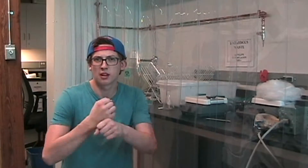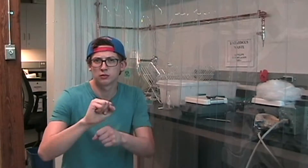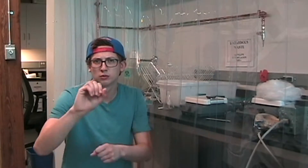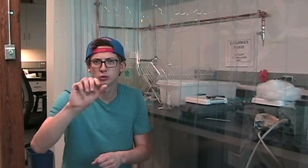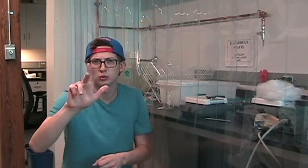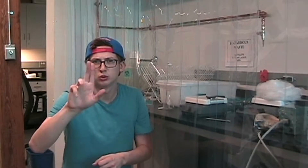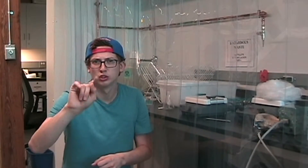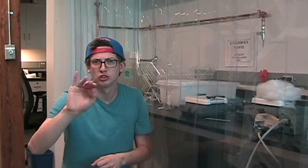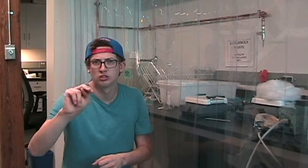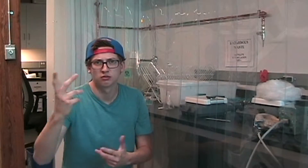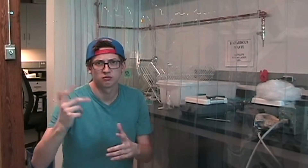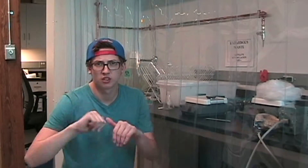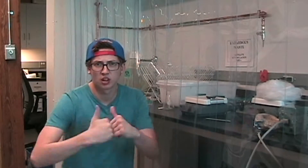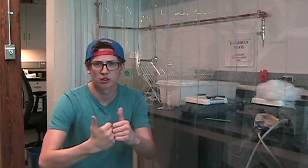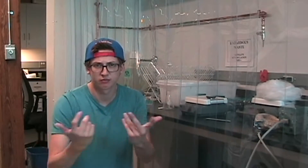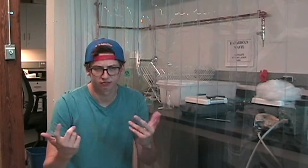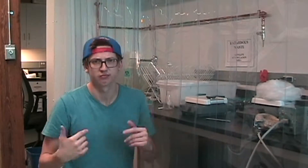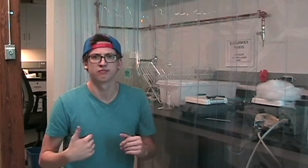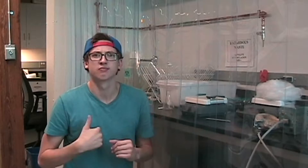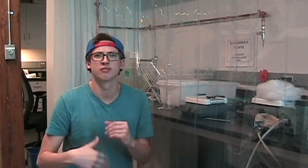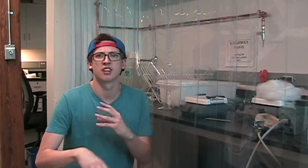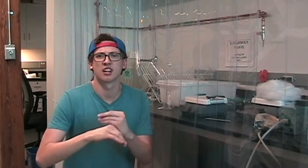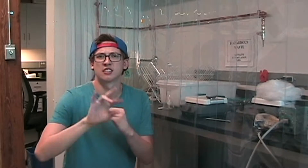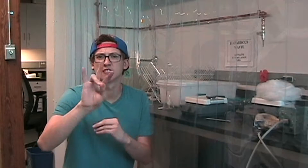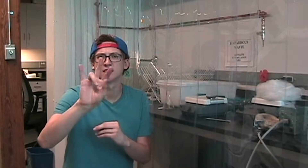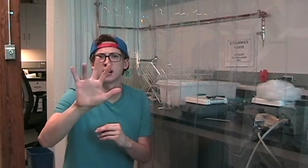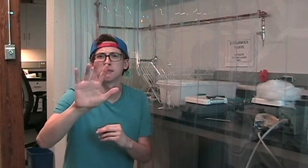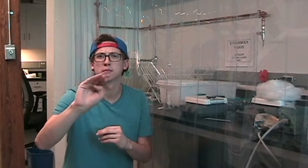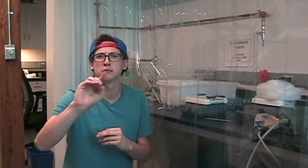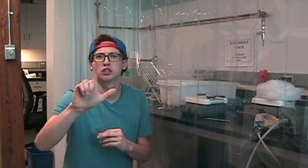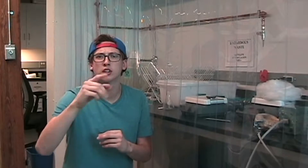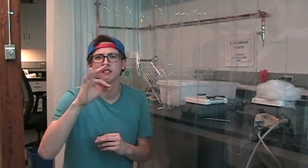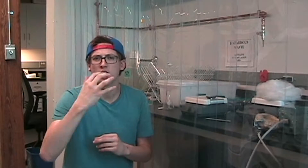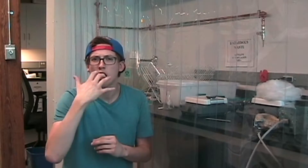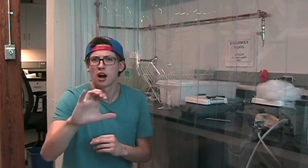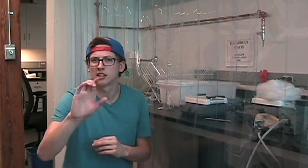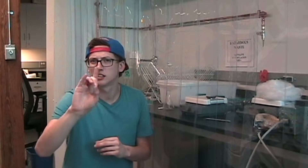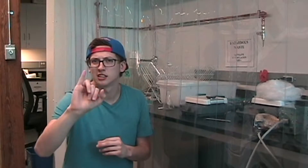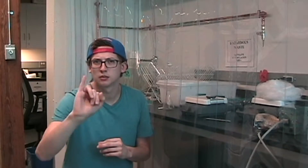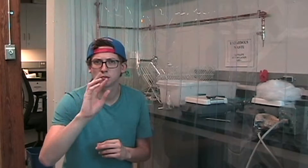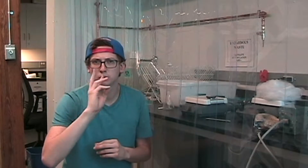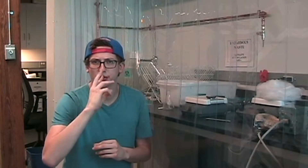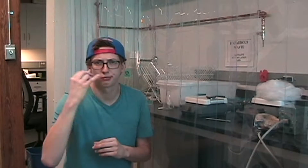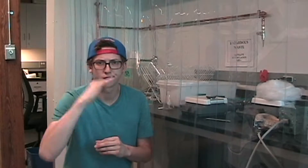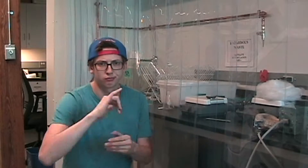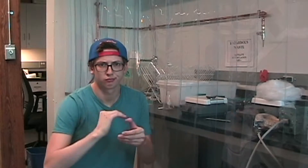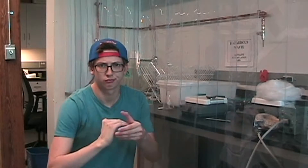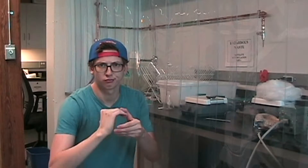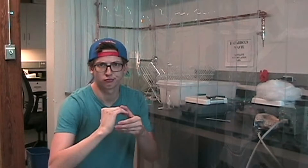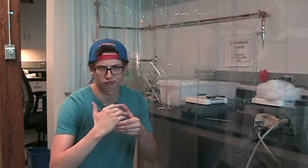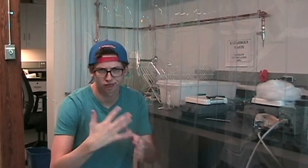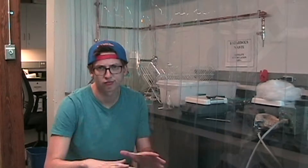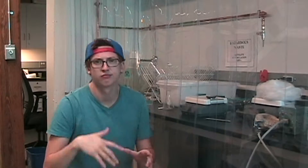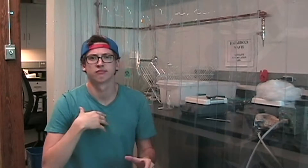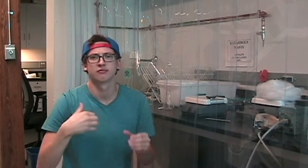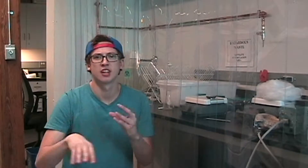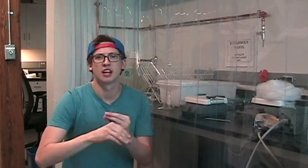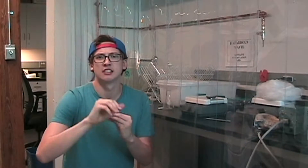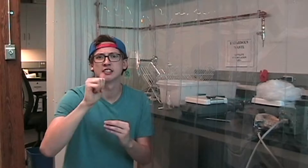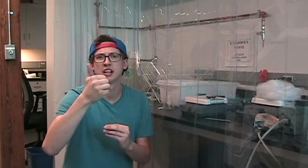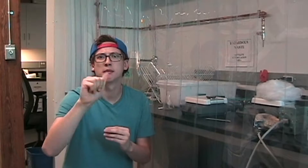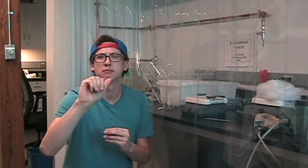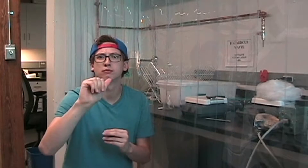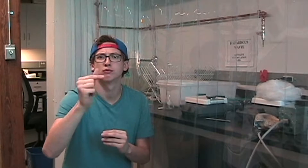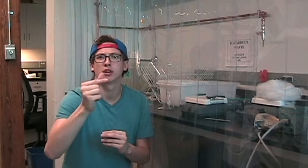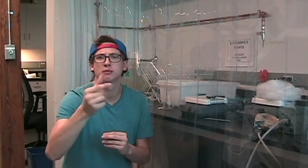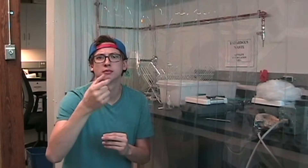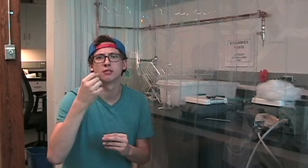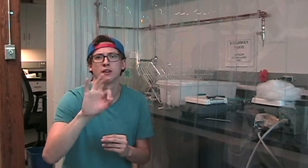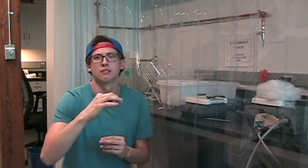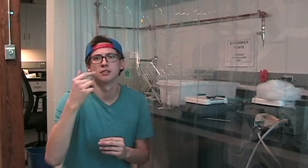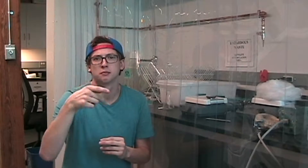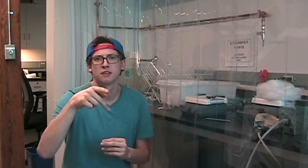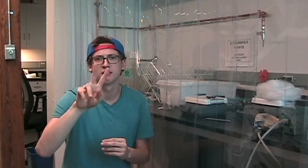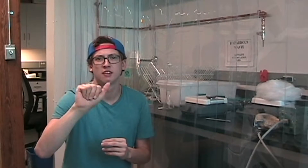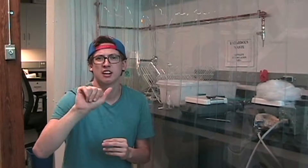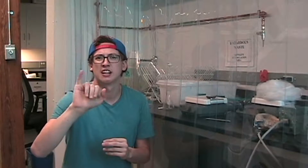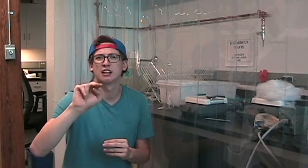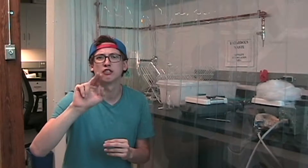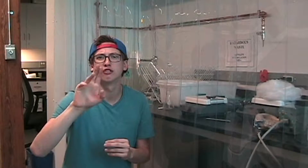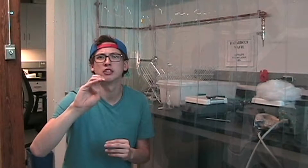The solution was made by adding 75 milliliters of heated distilled water and 10 grams of PVA.